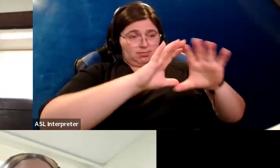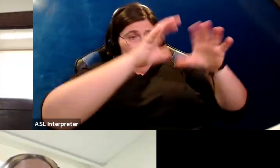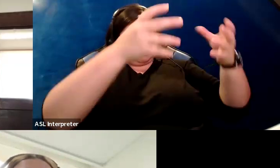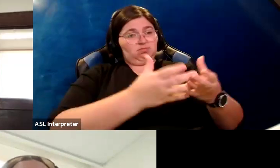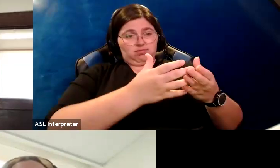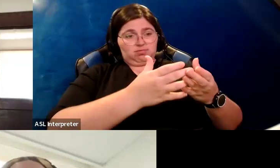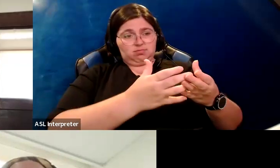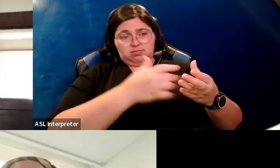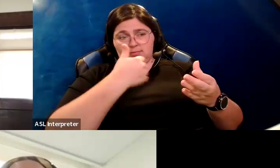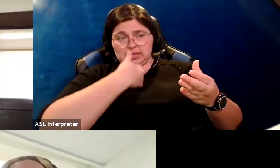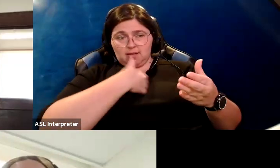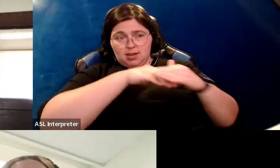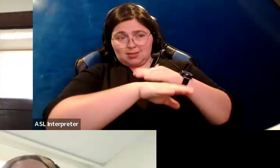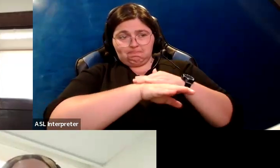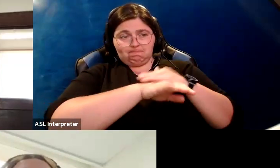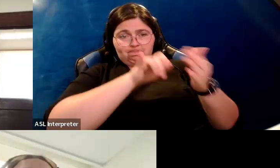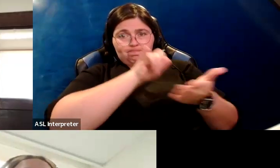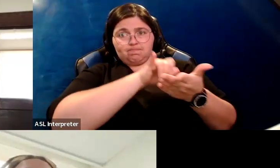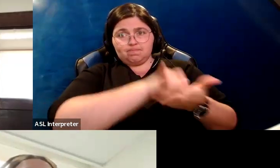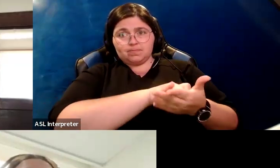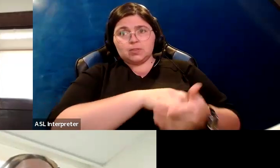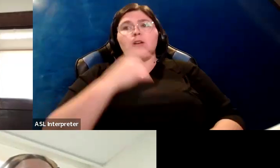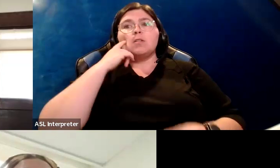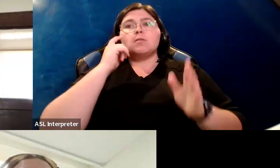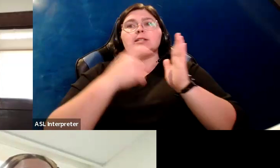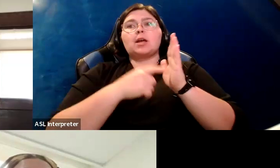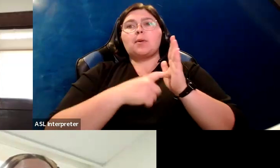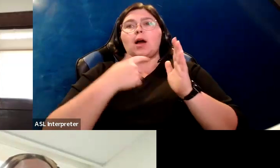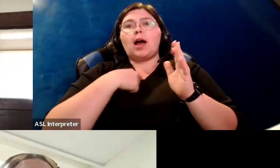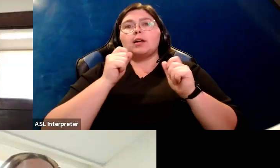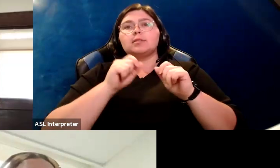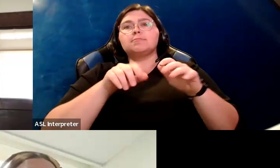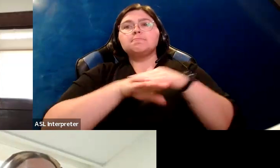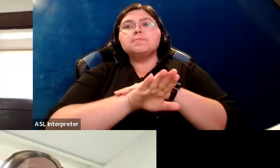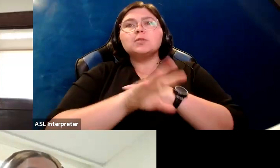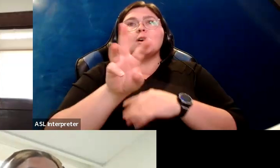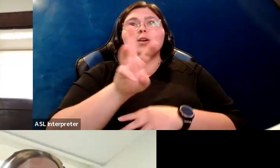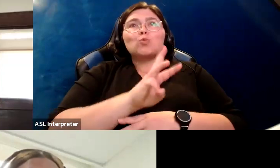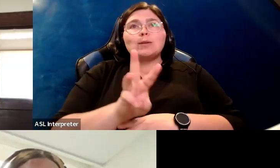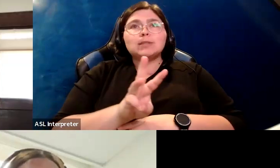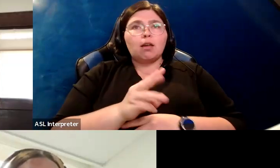For instance, I popped into websites that didn't support screen readers,